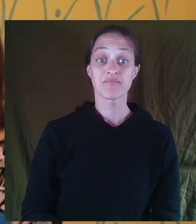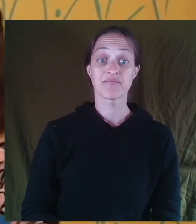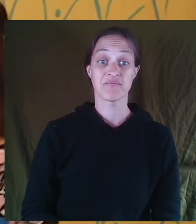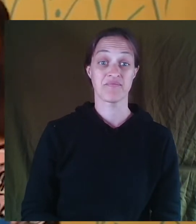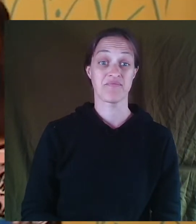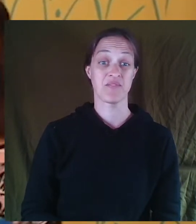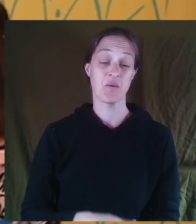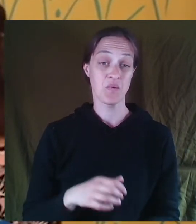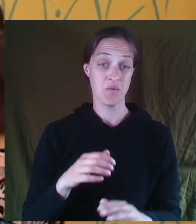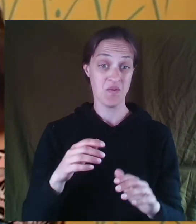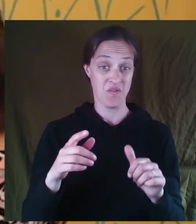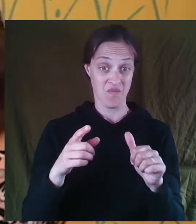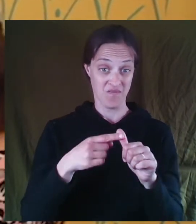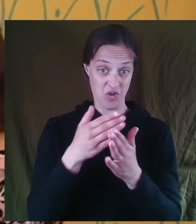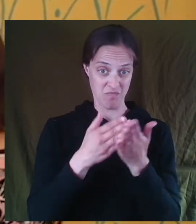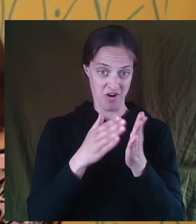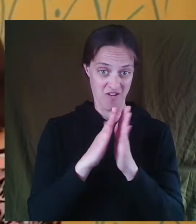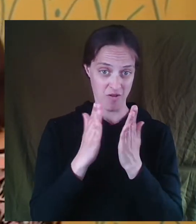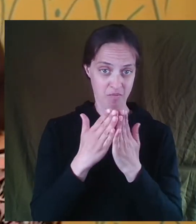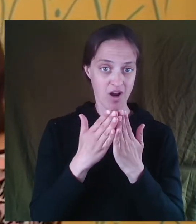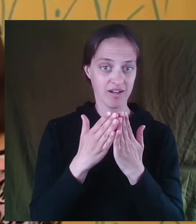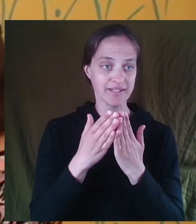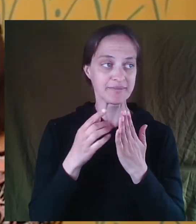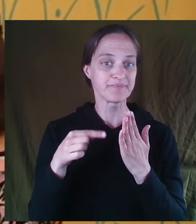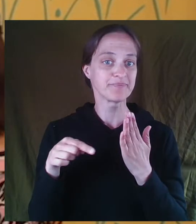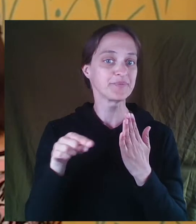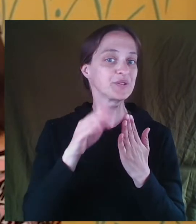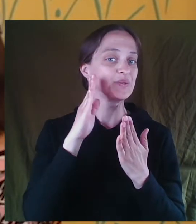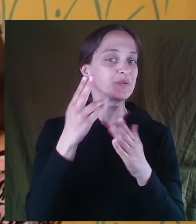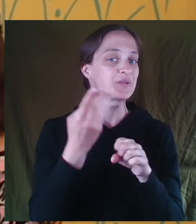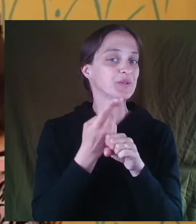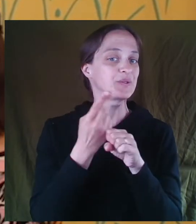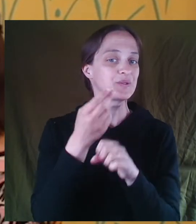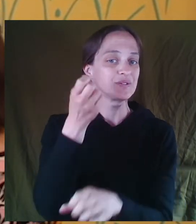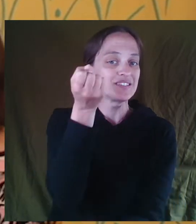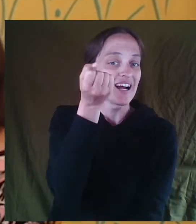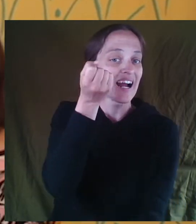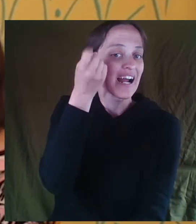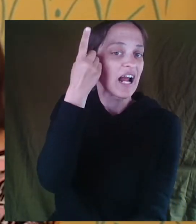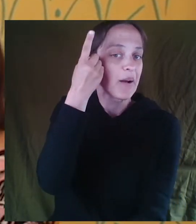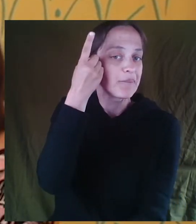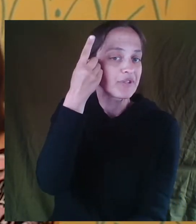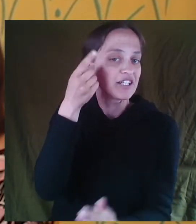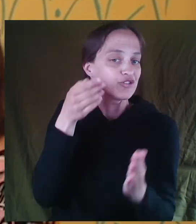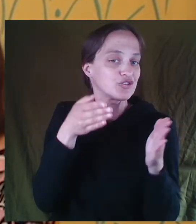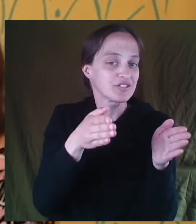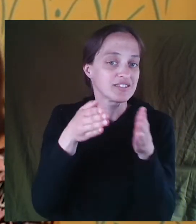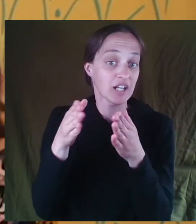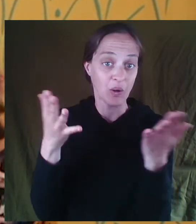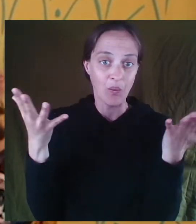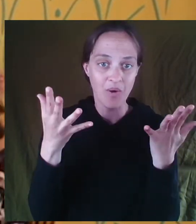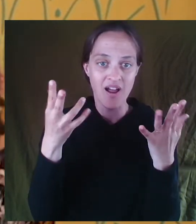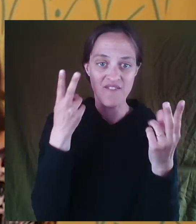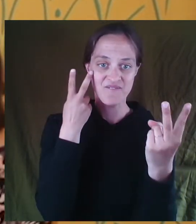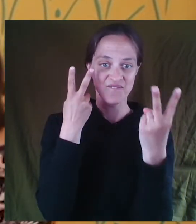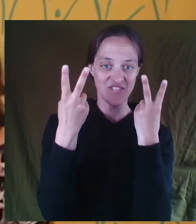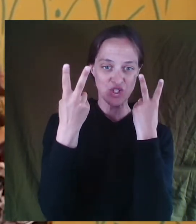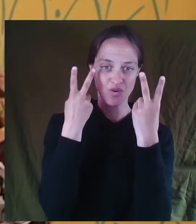For this first part of the book, you are actually going to use one of your comprehension strategies of visualizing.